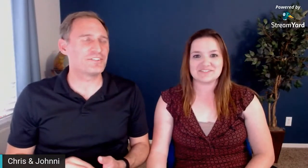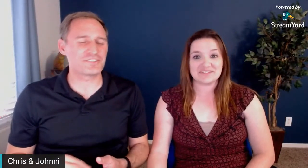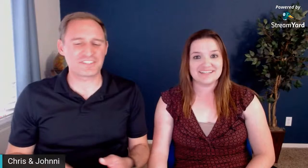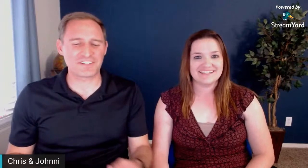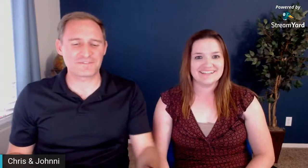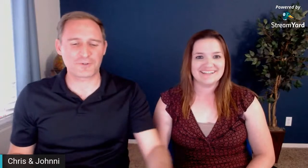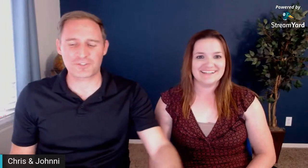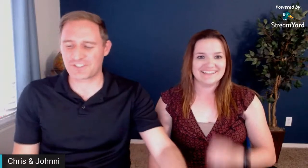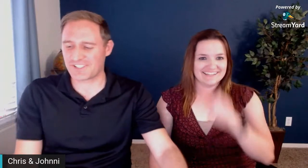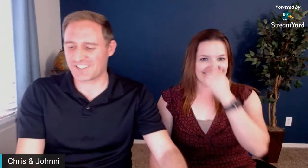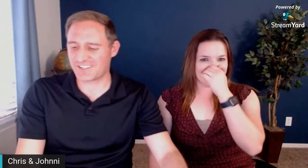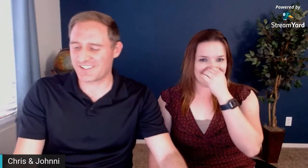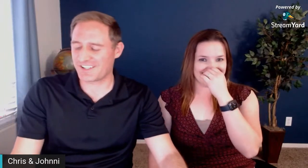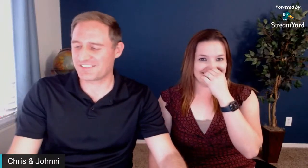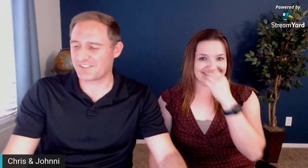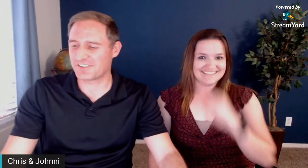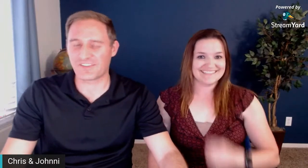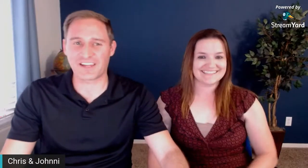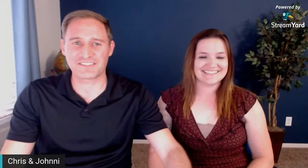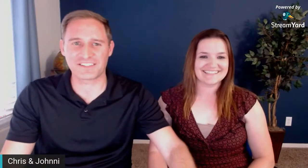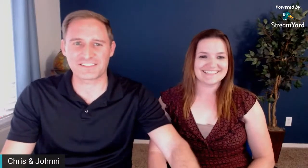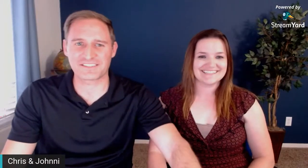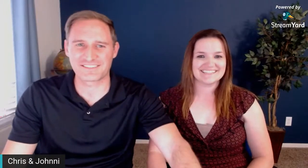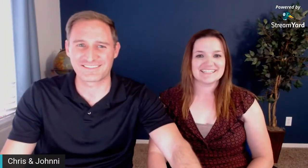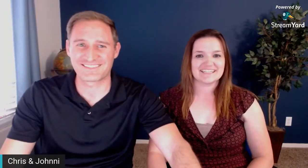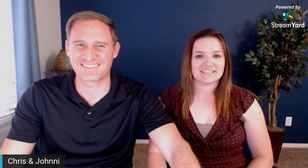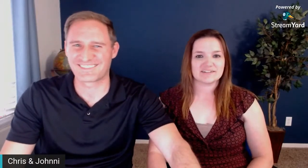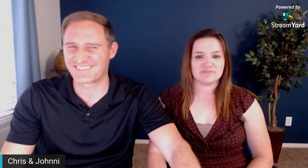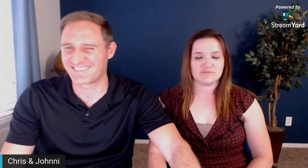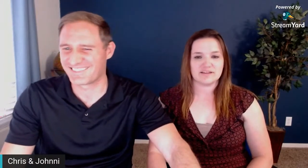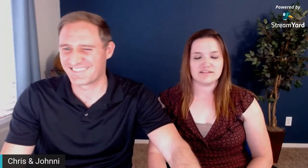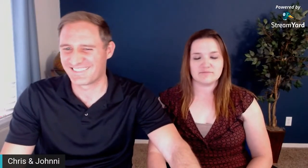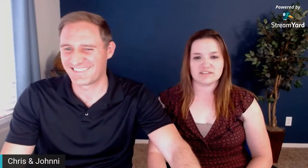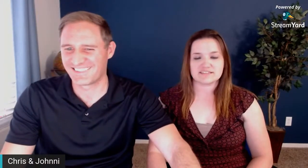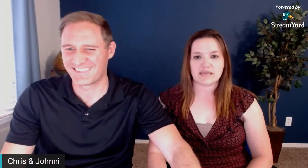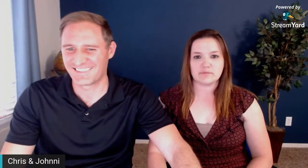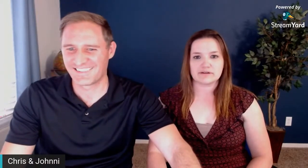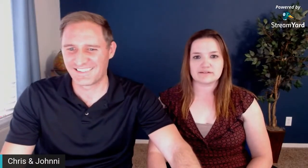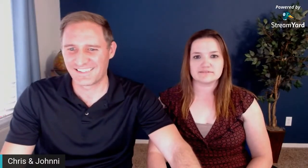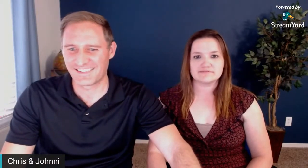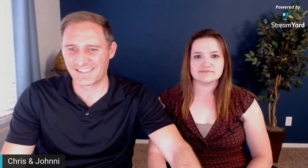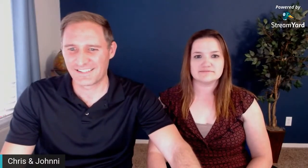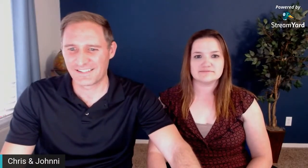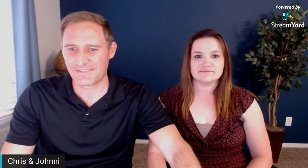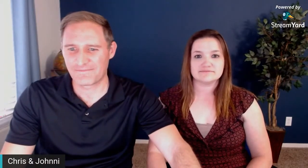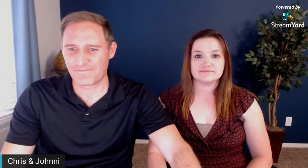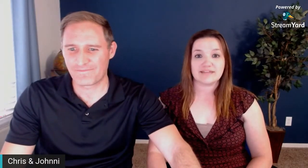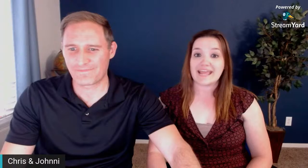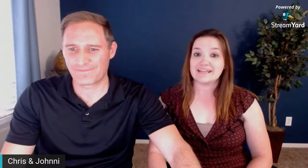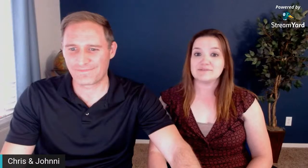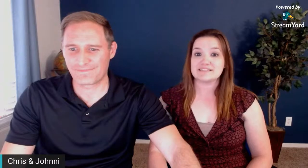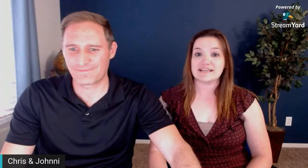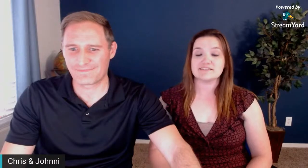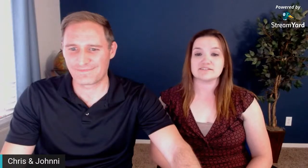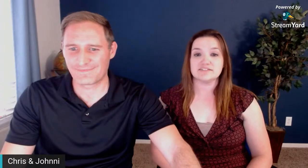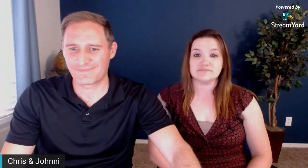it was an unfortunate series of accidents with a skateboard and he was a dancer too